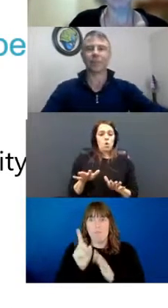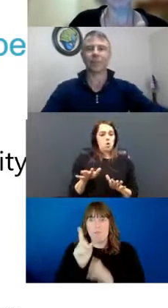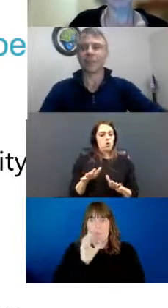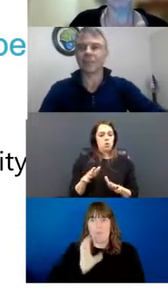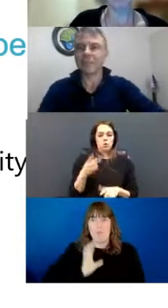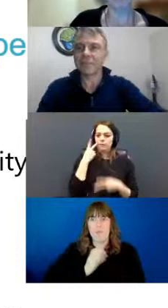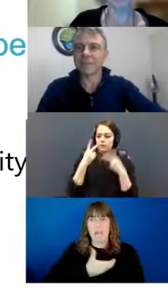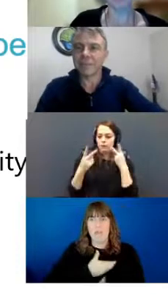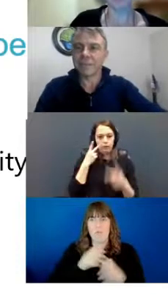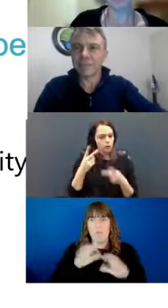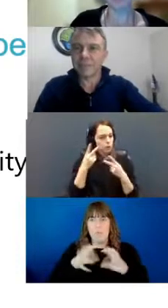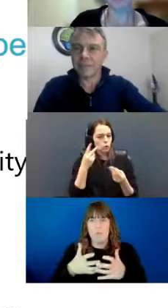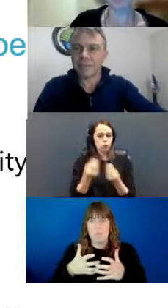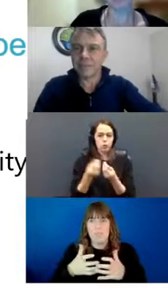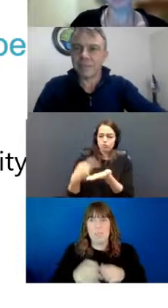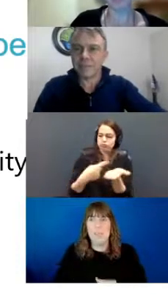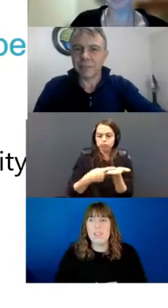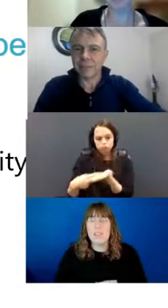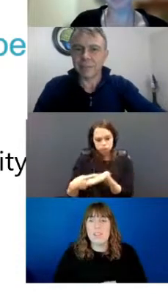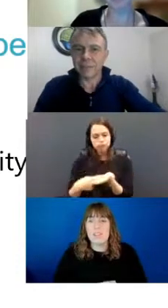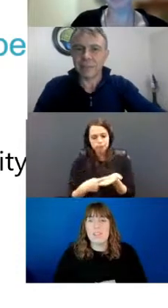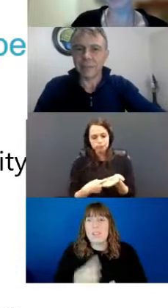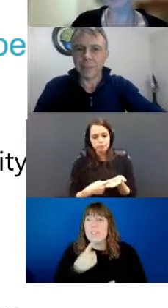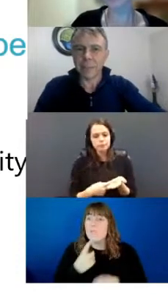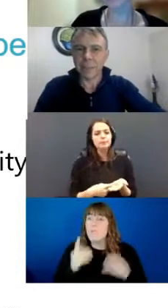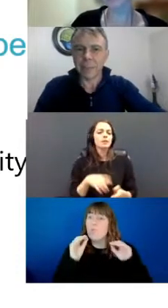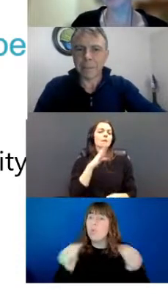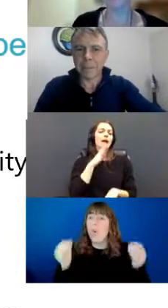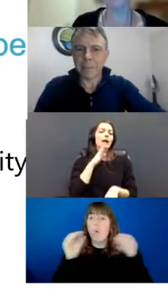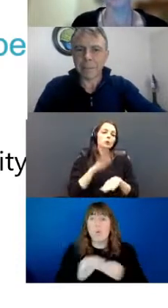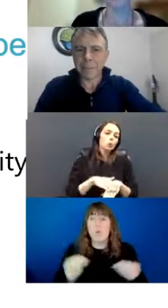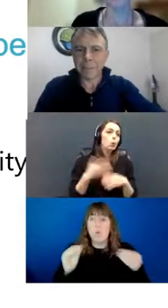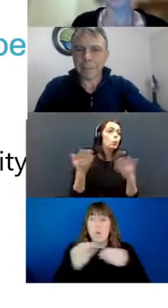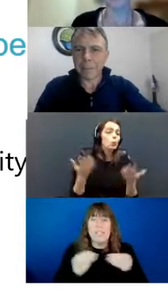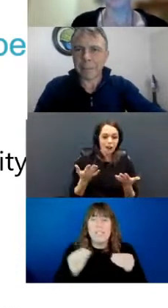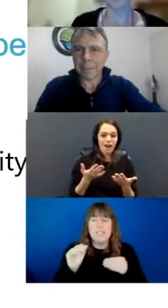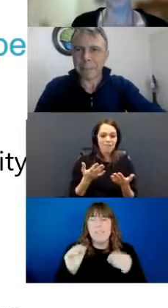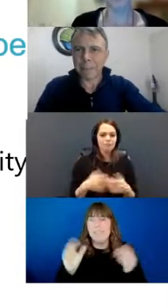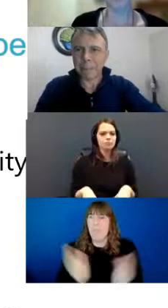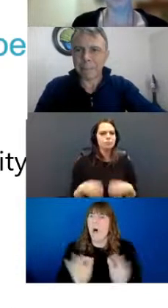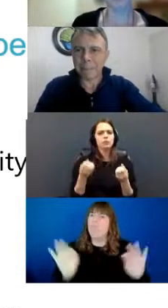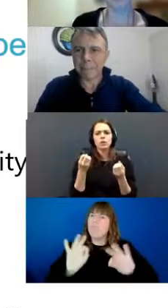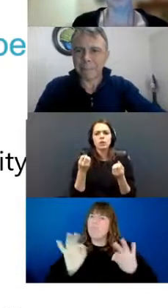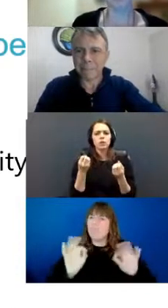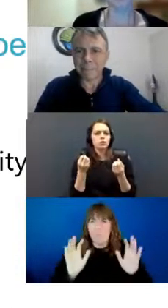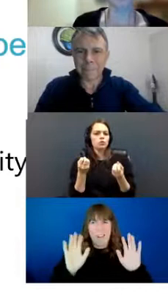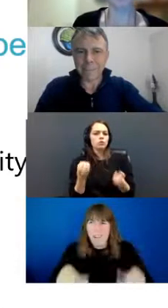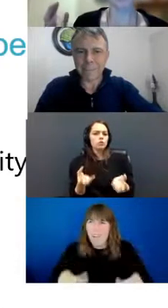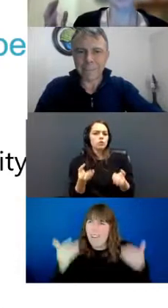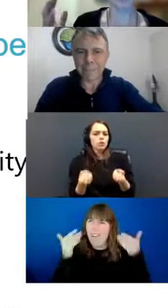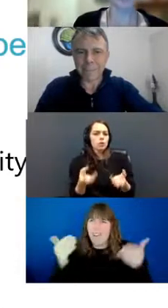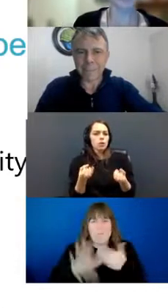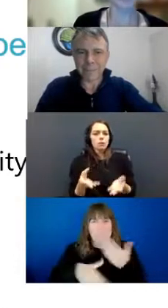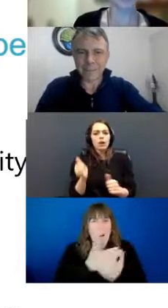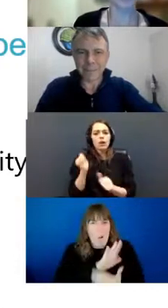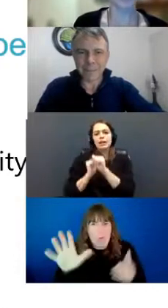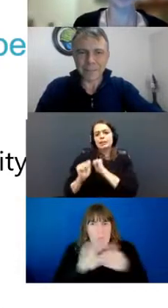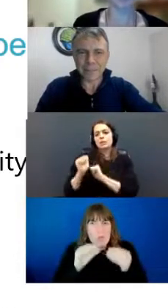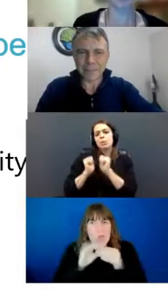there's no story too small so make sure that whether we are maybe in a quilting group or